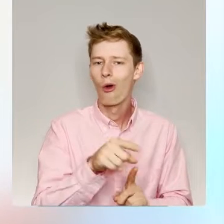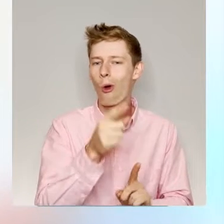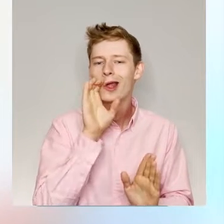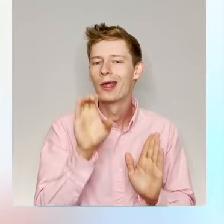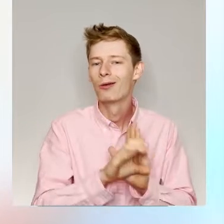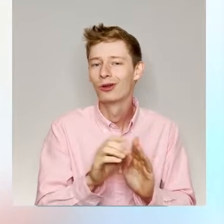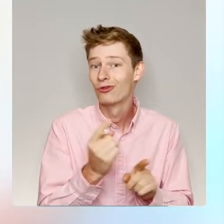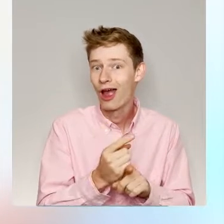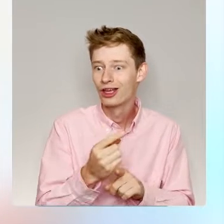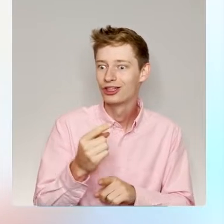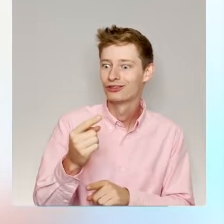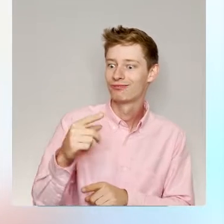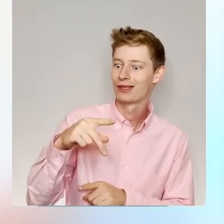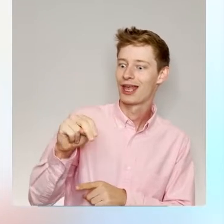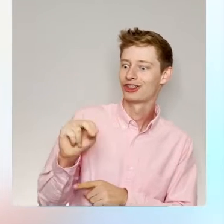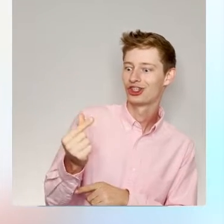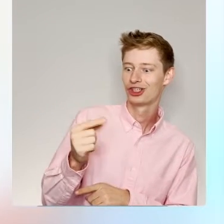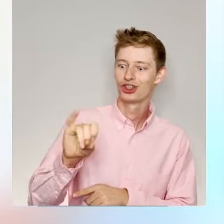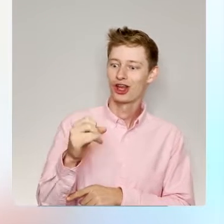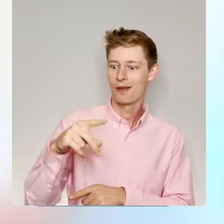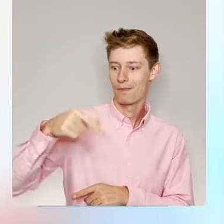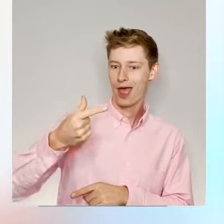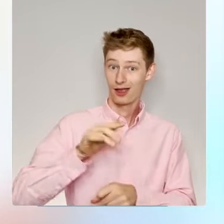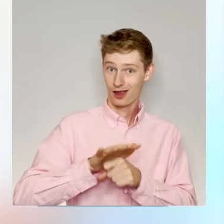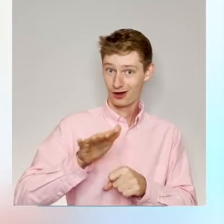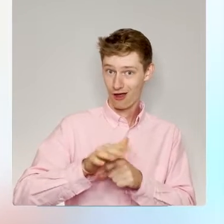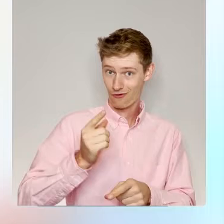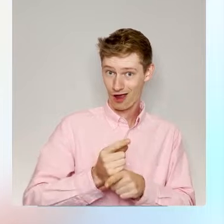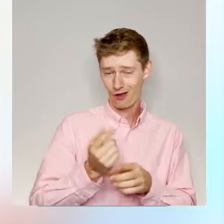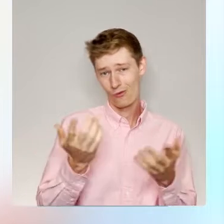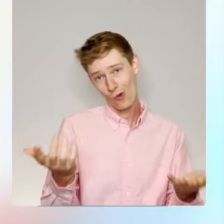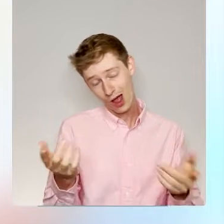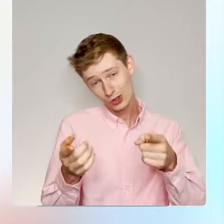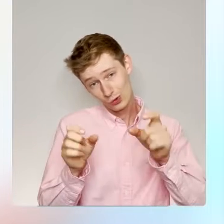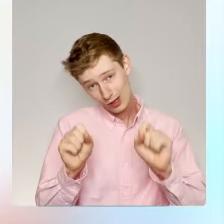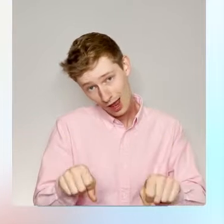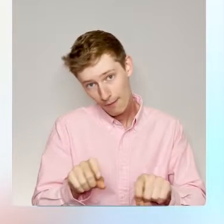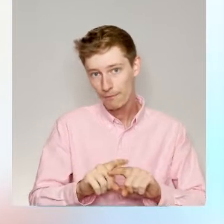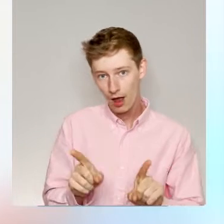that is specifically optimized for delivery and transcoding for rendering on the GPU.